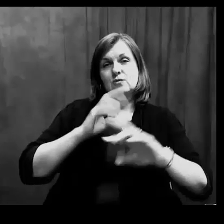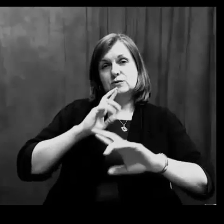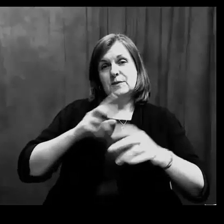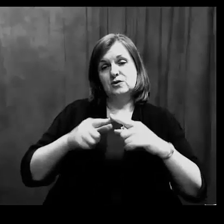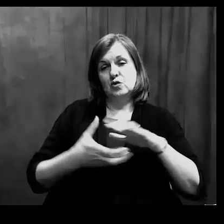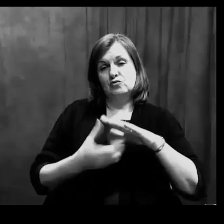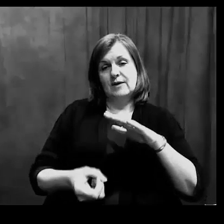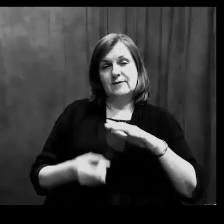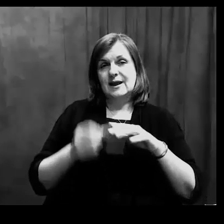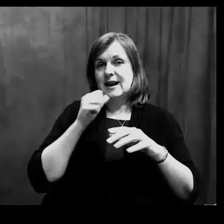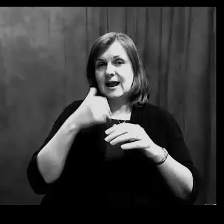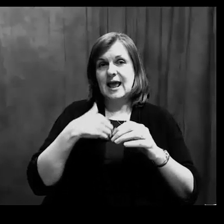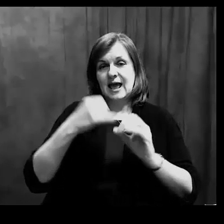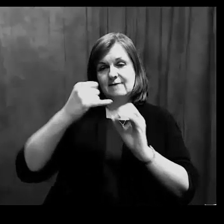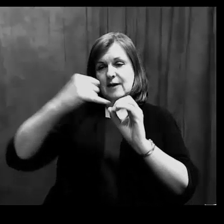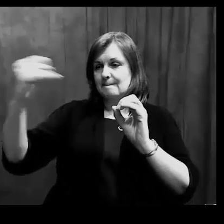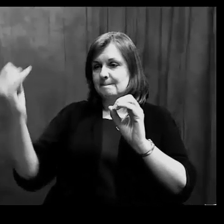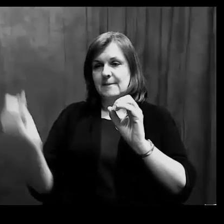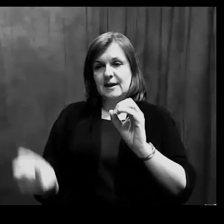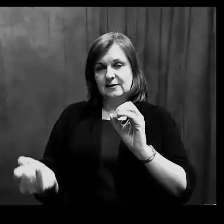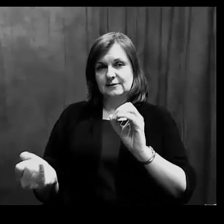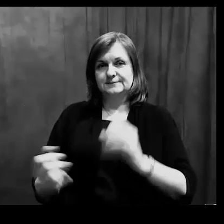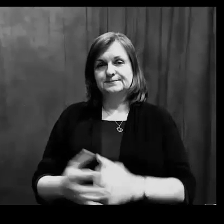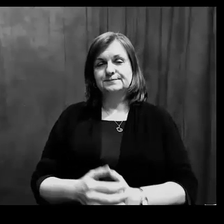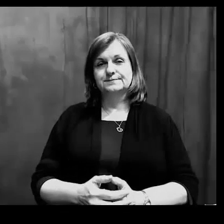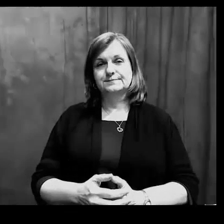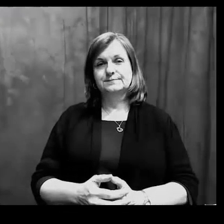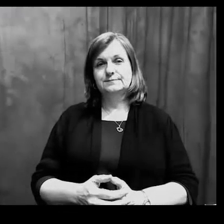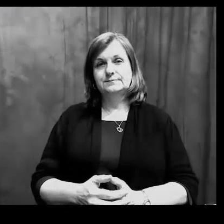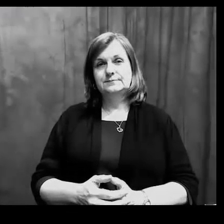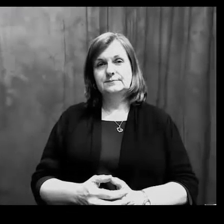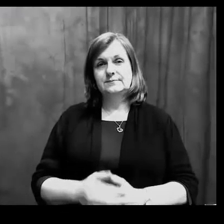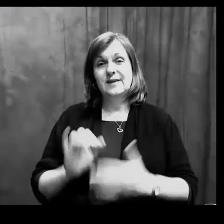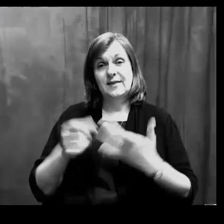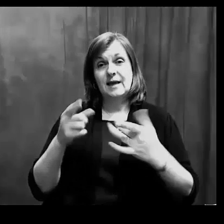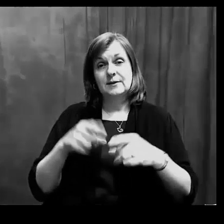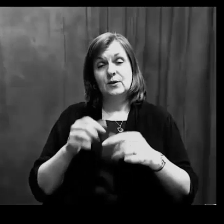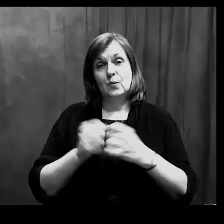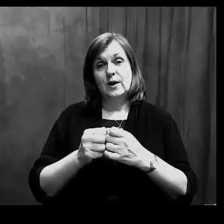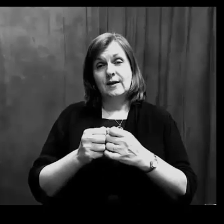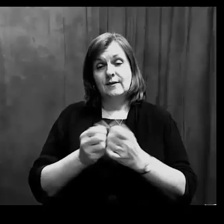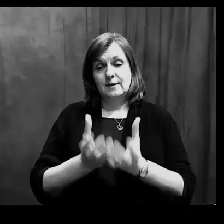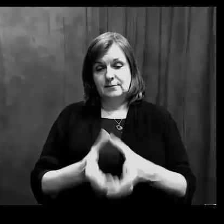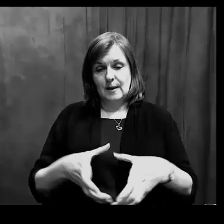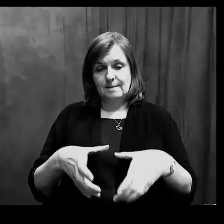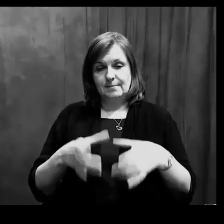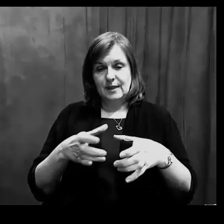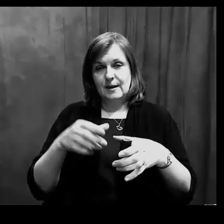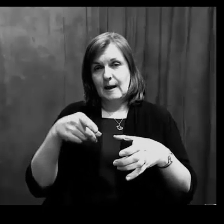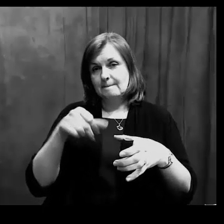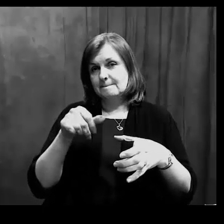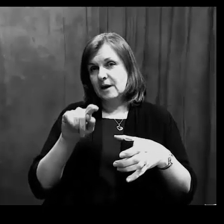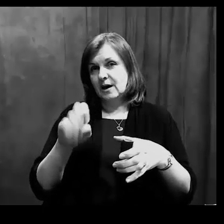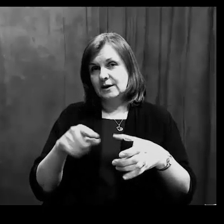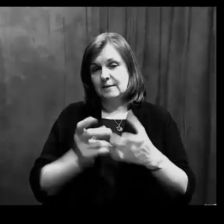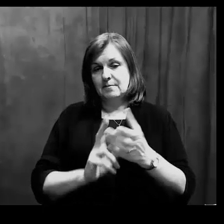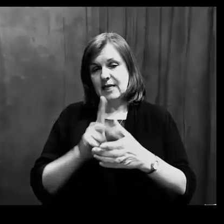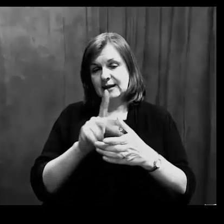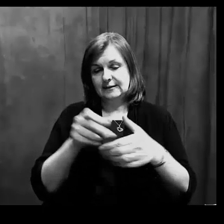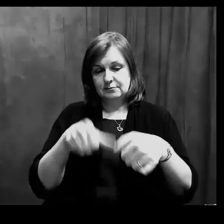and not have this bend to it that this one currently has. And you can see this in potted plants as well there are lots of